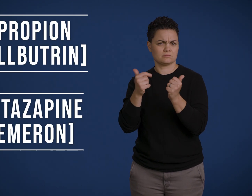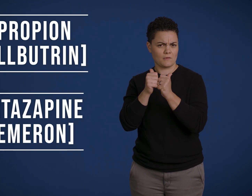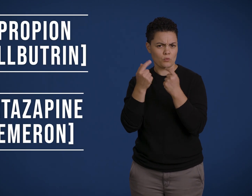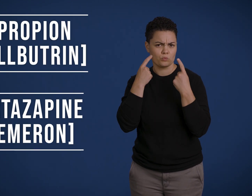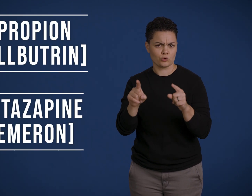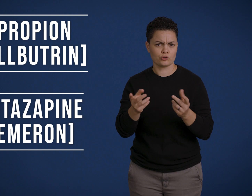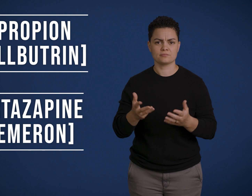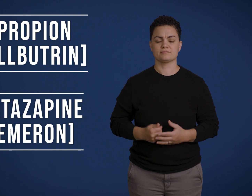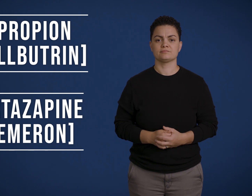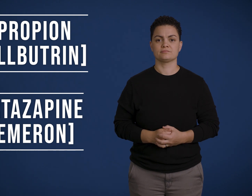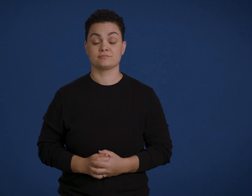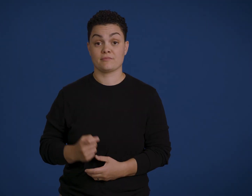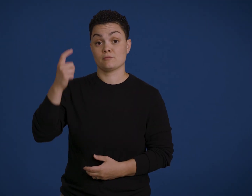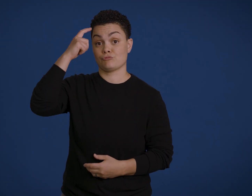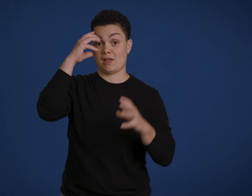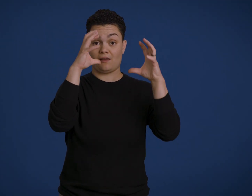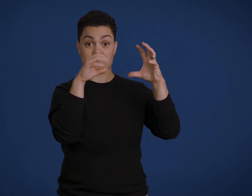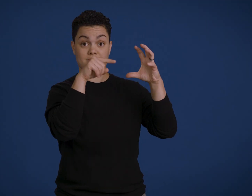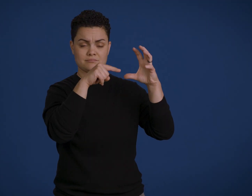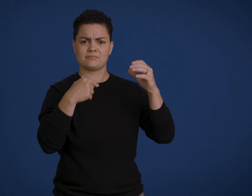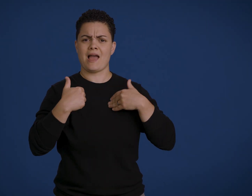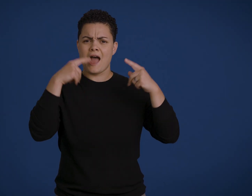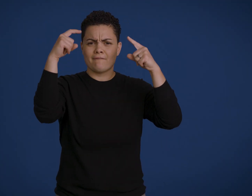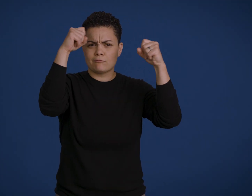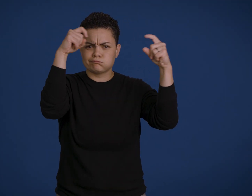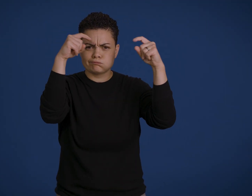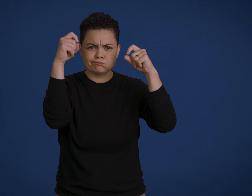and Mirtazapine, or Remeron.